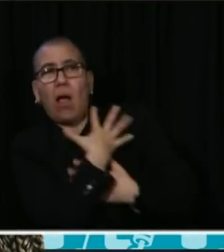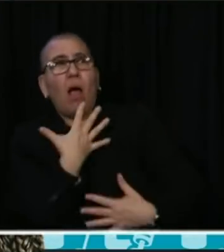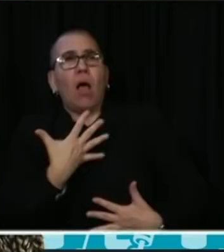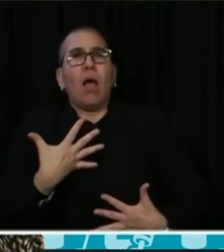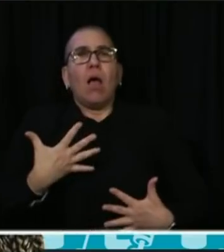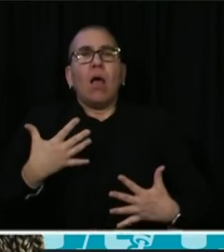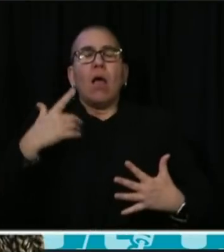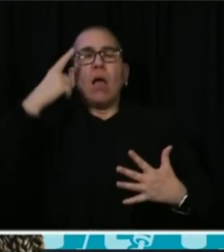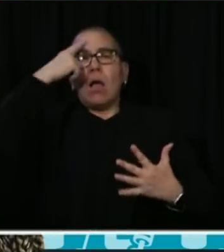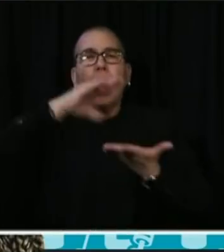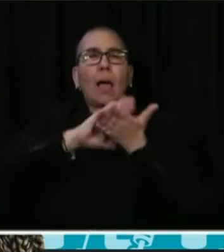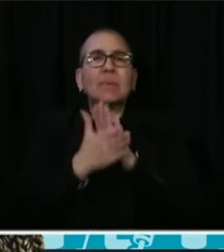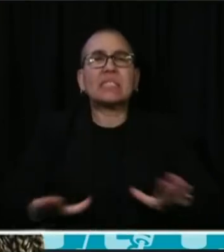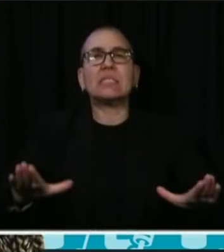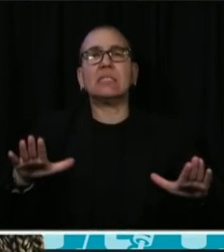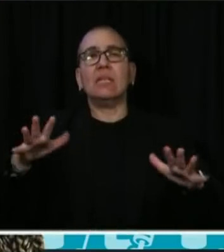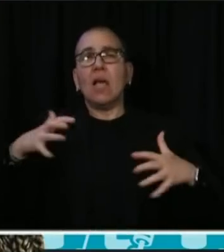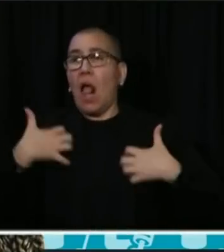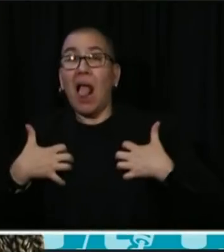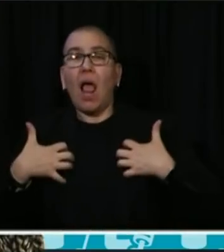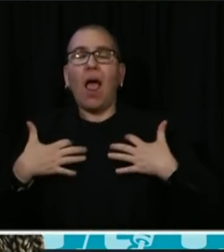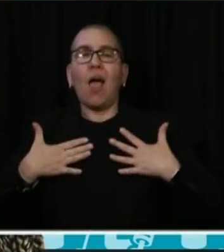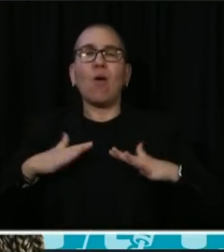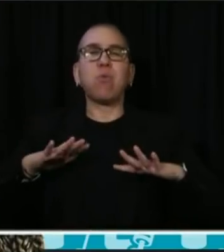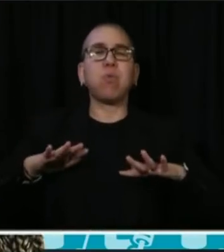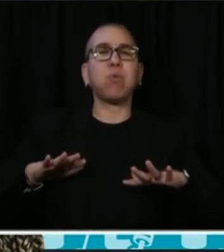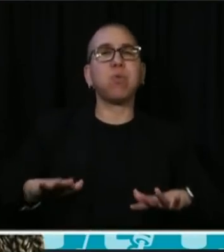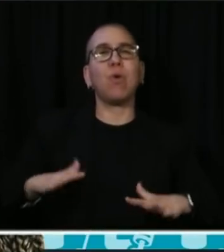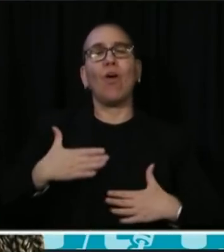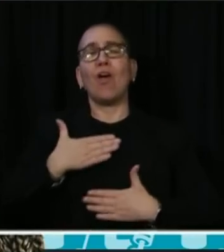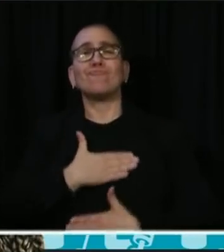THOSE THAT HAVE BEEN HESITANT AND YOU WERE FRUSTRATED AND THINK I'VE GOT THIS WRONG, GET